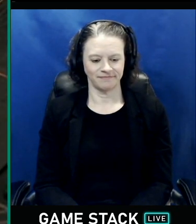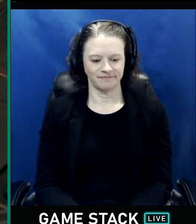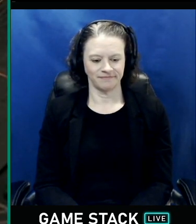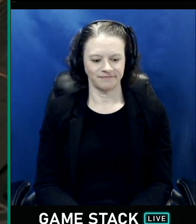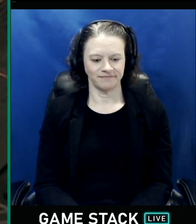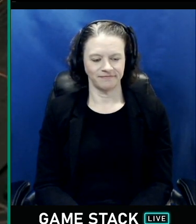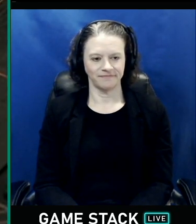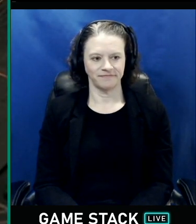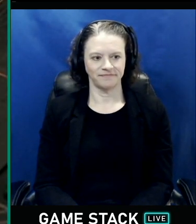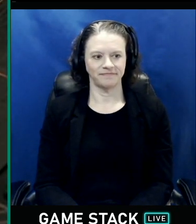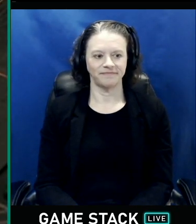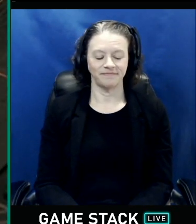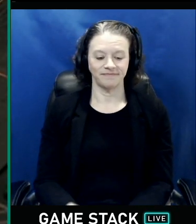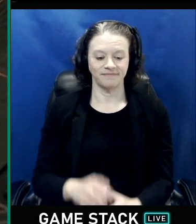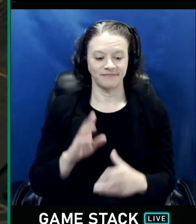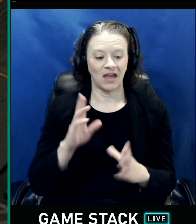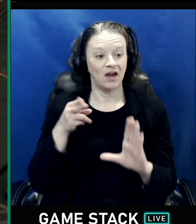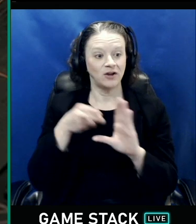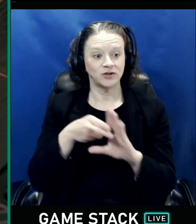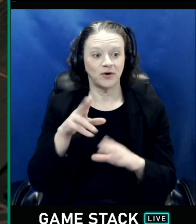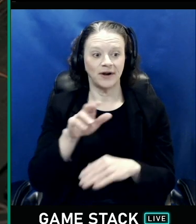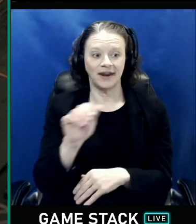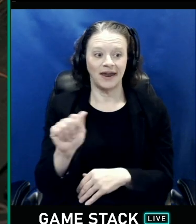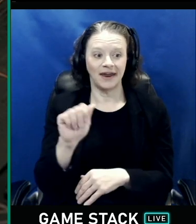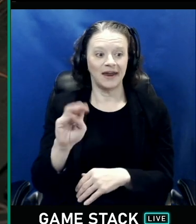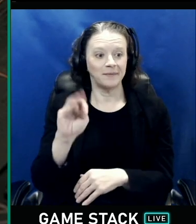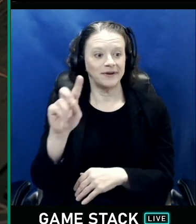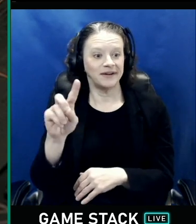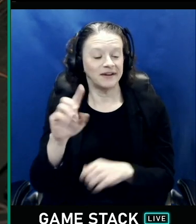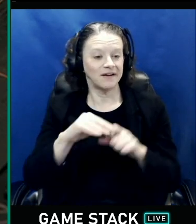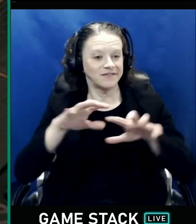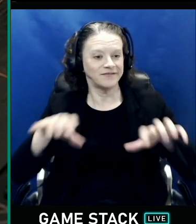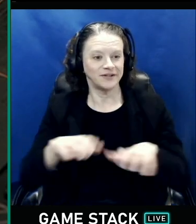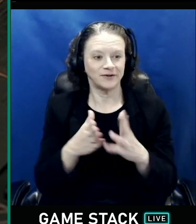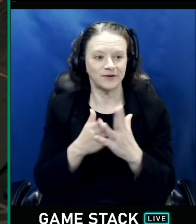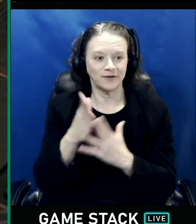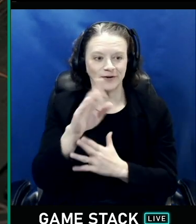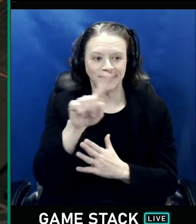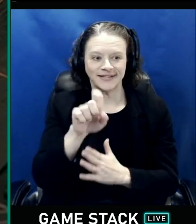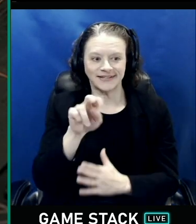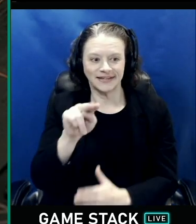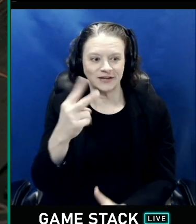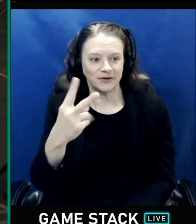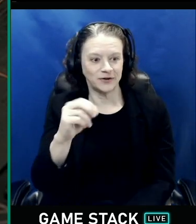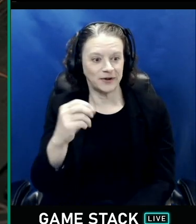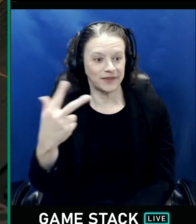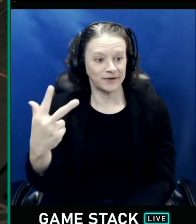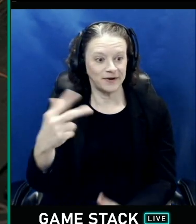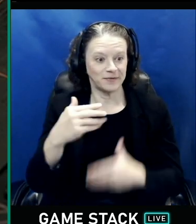Abstract: Join AMD on an adventure through Zen 2 and Zen 3 processors which power today's game consoles and PCs.